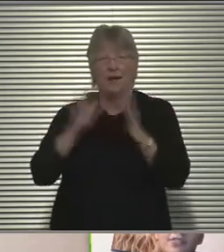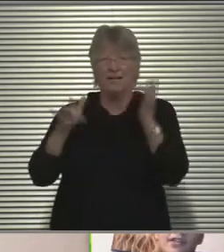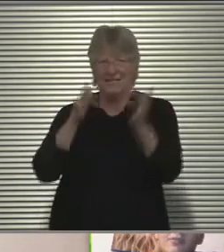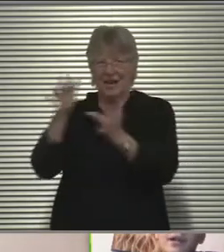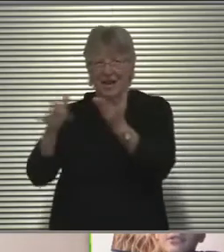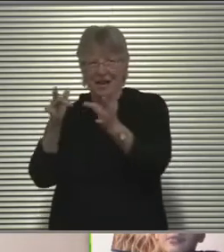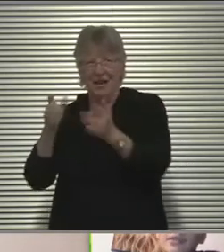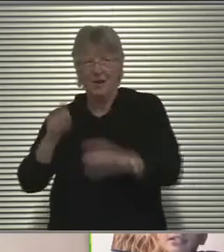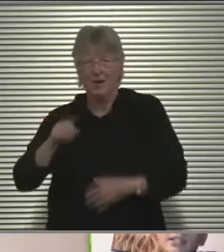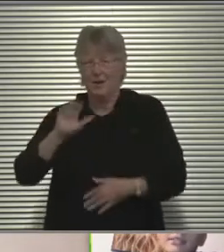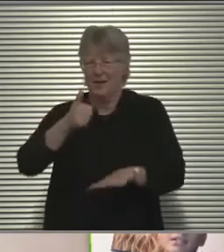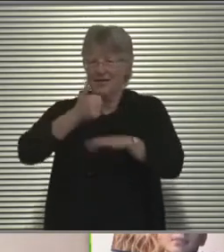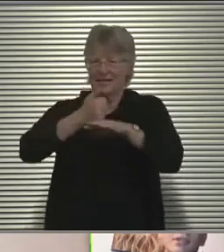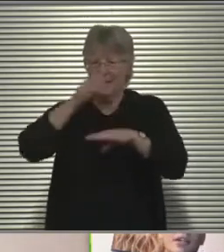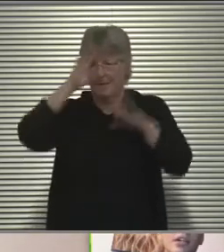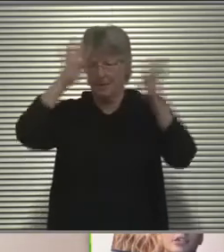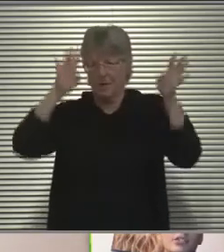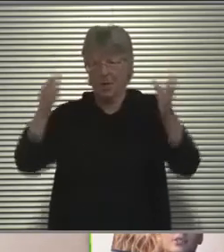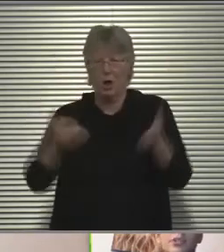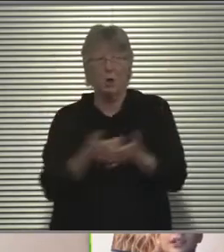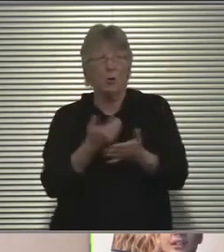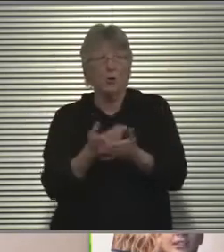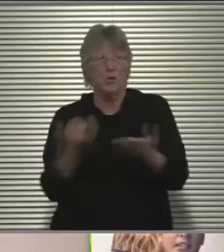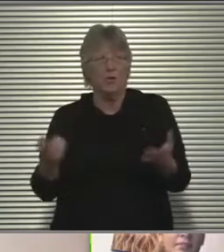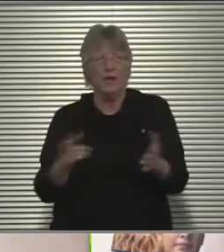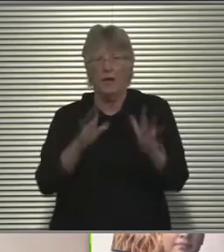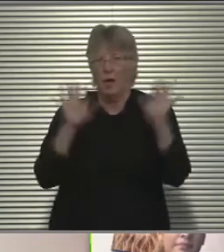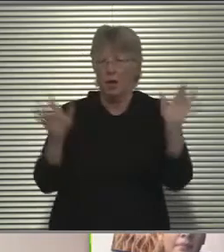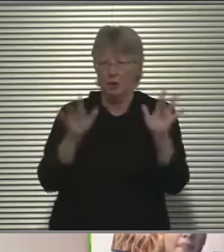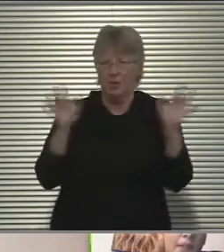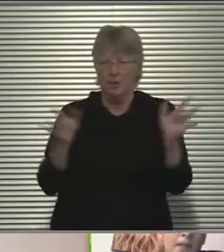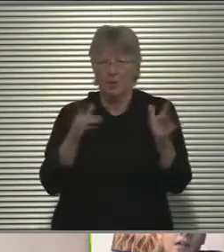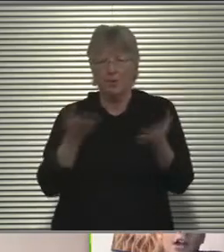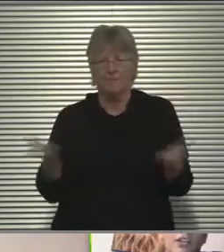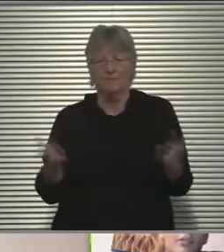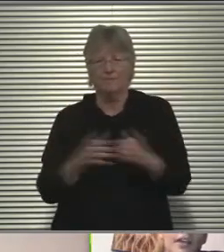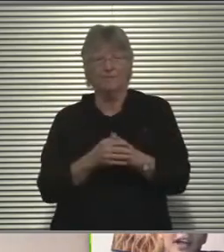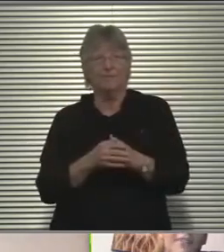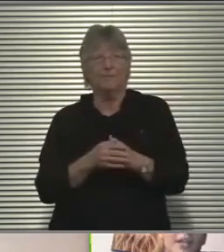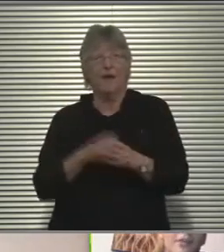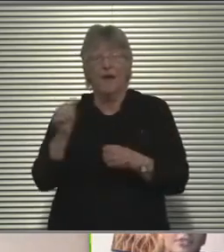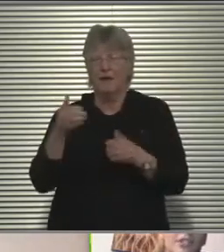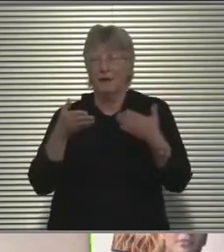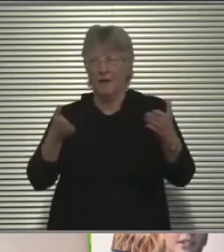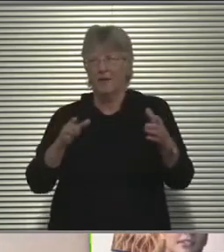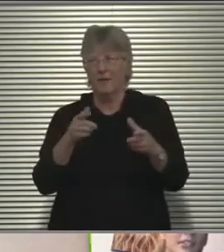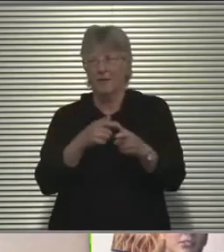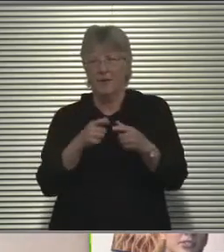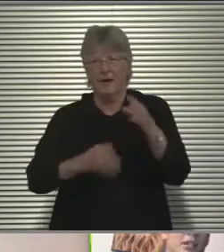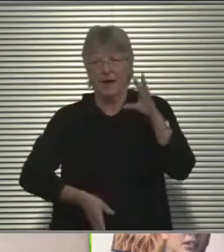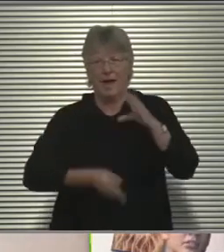to create a brand new completely customized part through computer aided design. Another way I have been able to transfer my skills